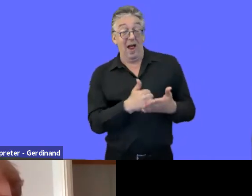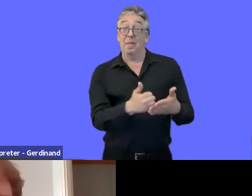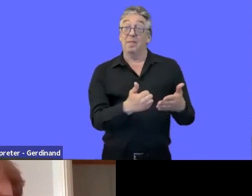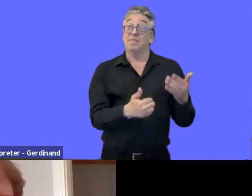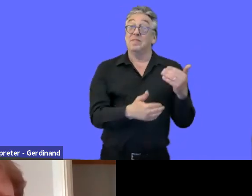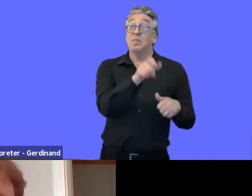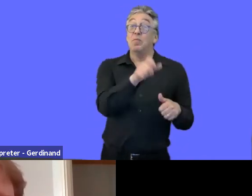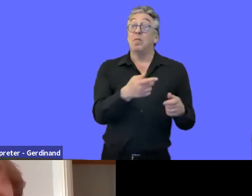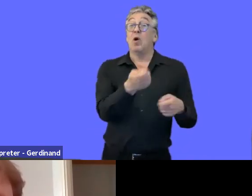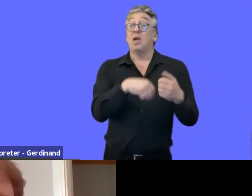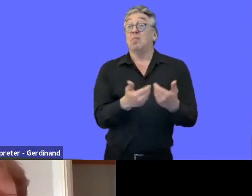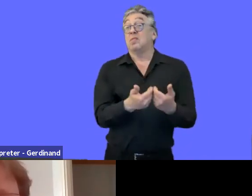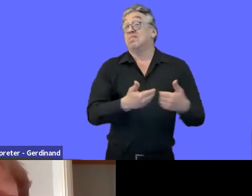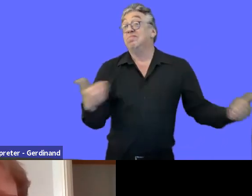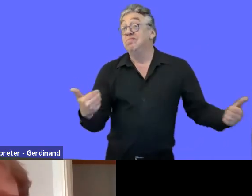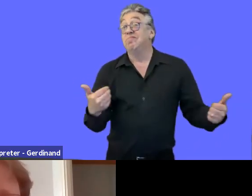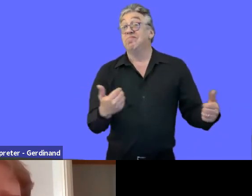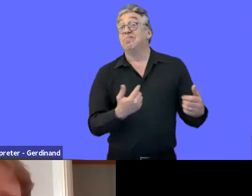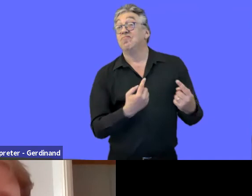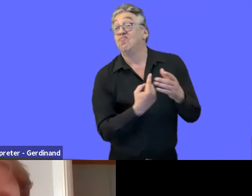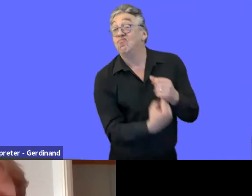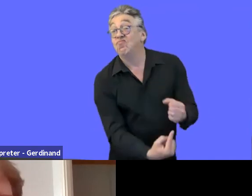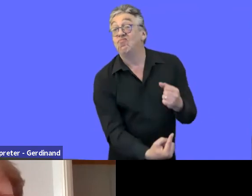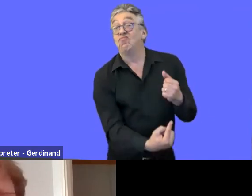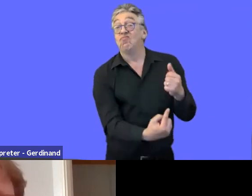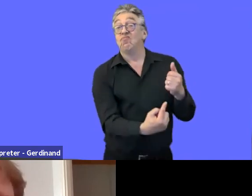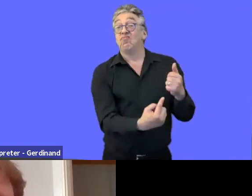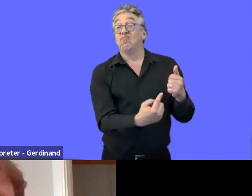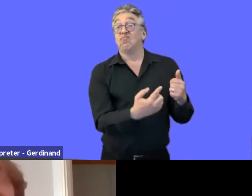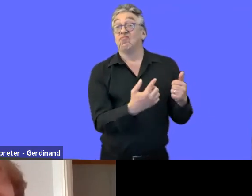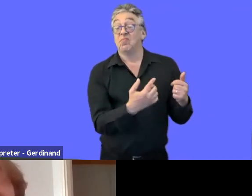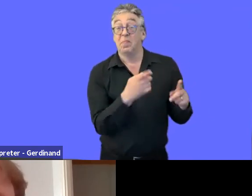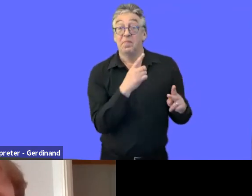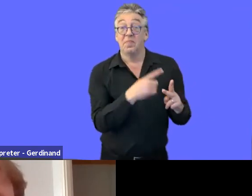The determination must consider the nature and impact of the violations.